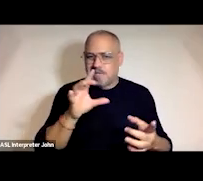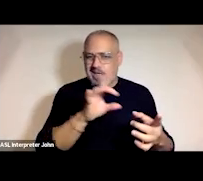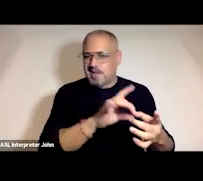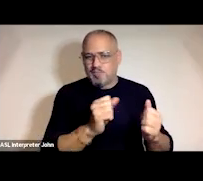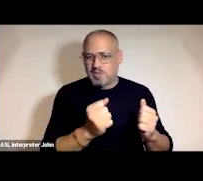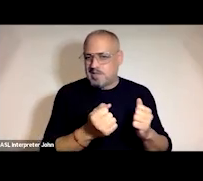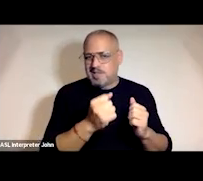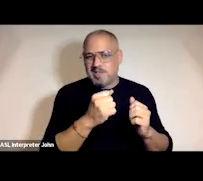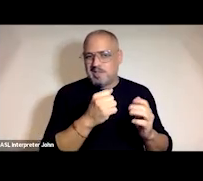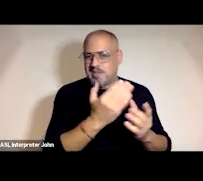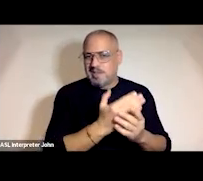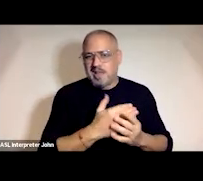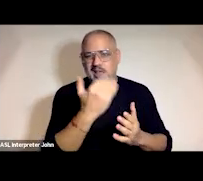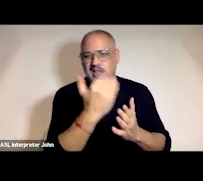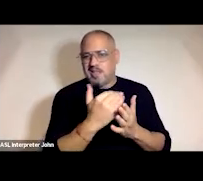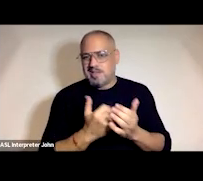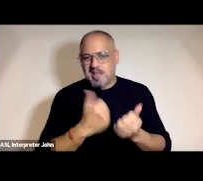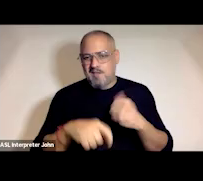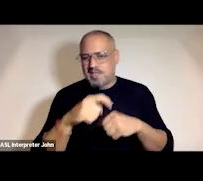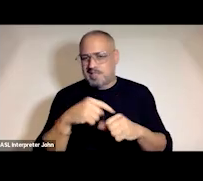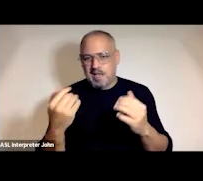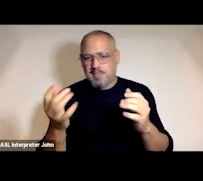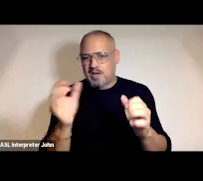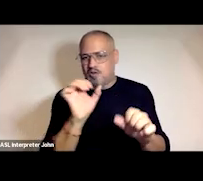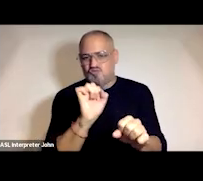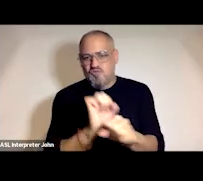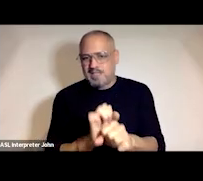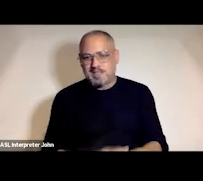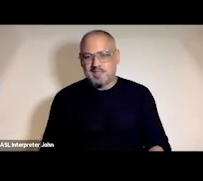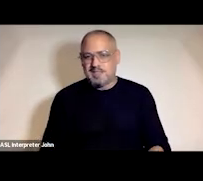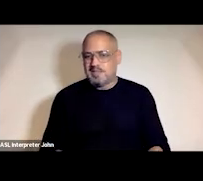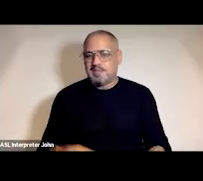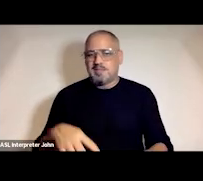to list all the times they've been arrested or all the times they've been incarcerated